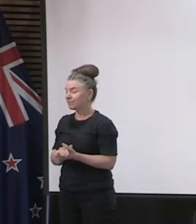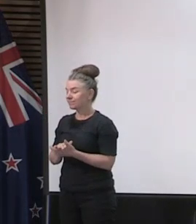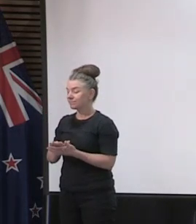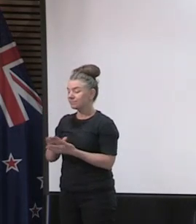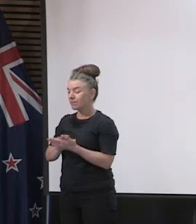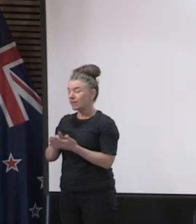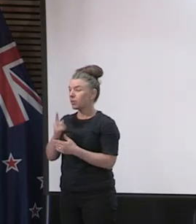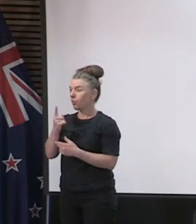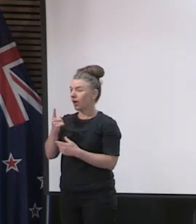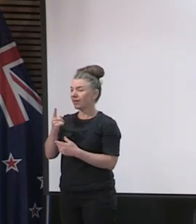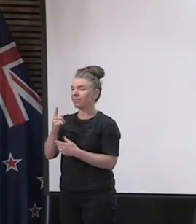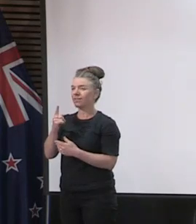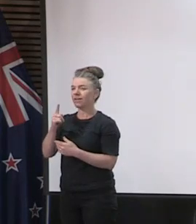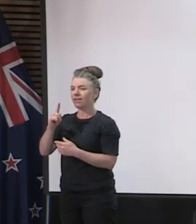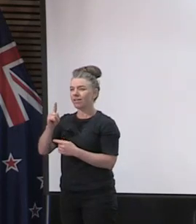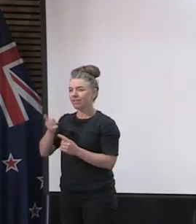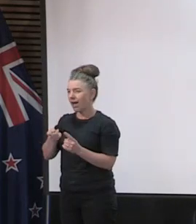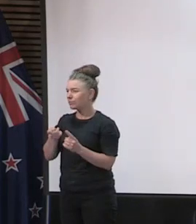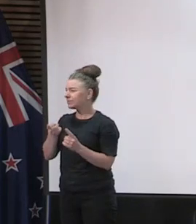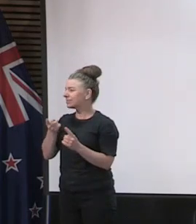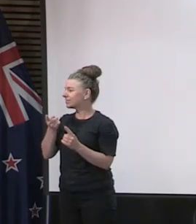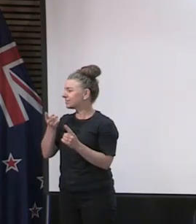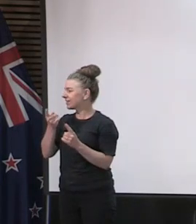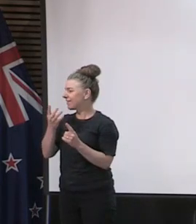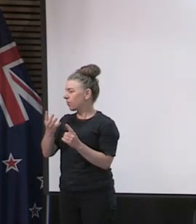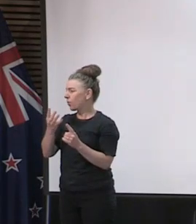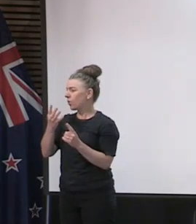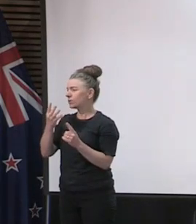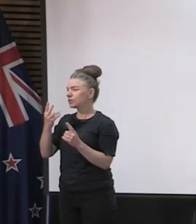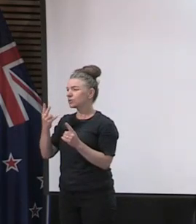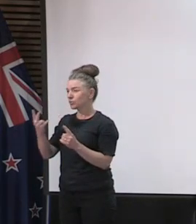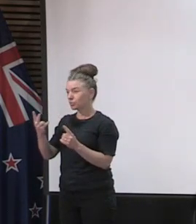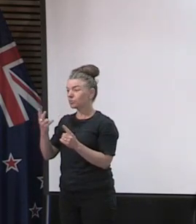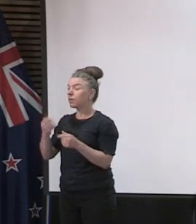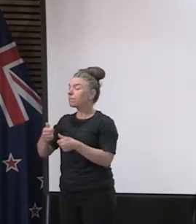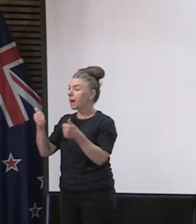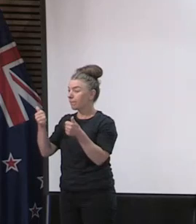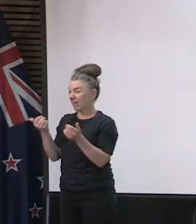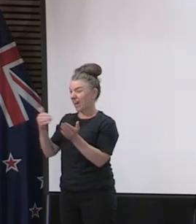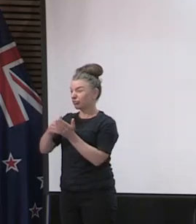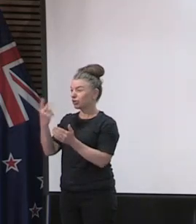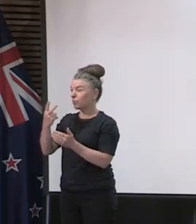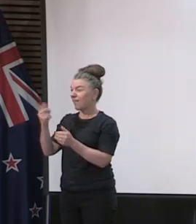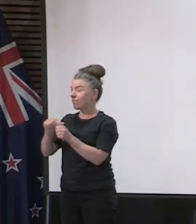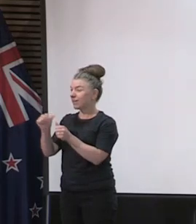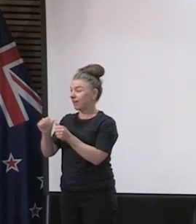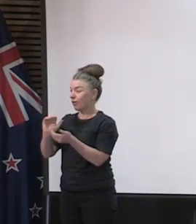1,497 of which 1,147 are confirmed. So, we now have 1,042 people who have been